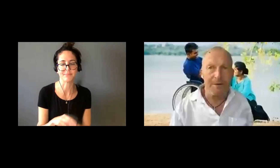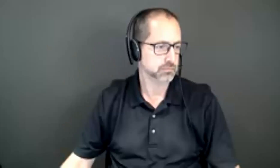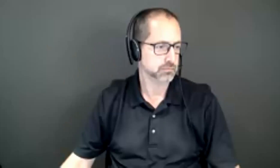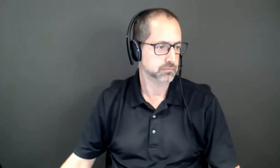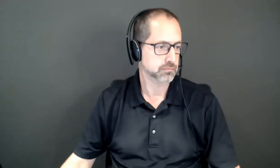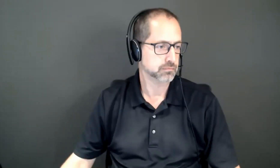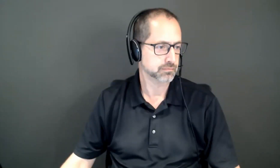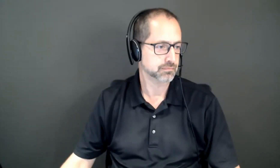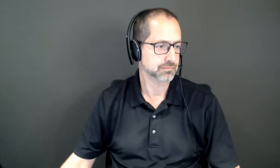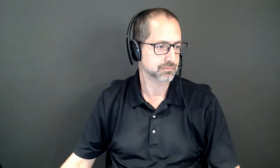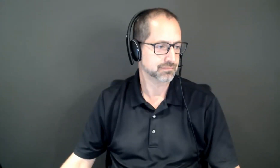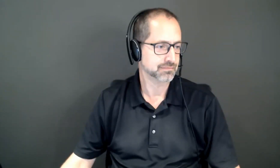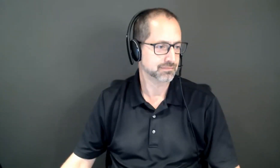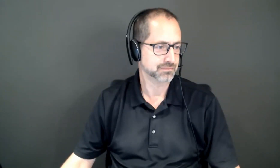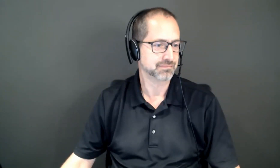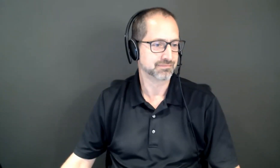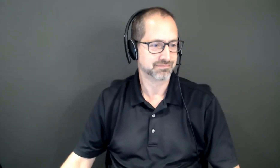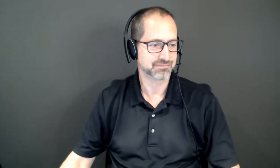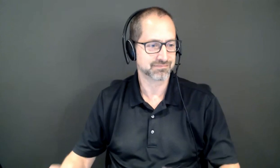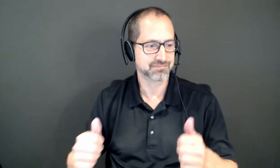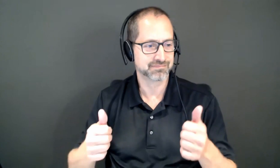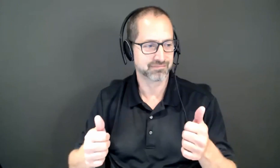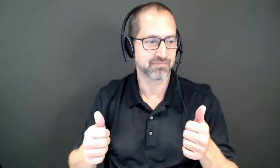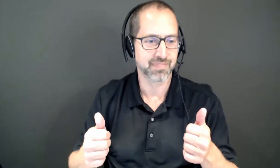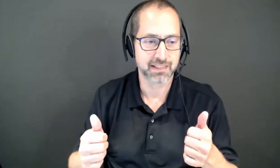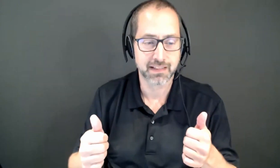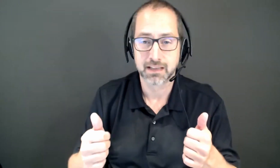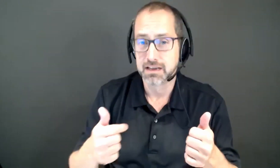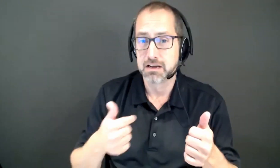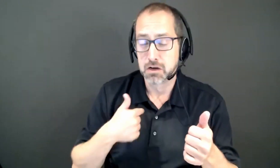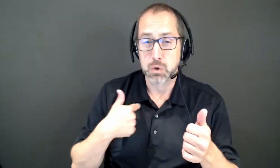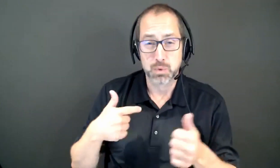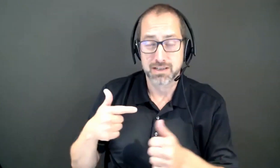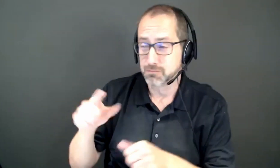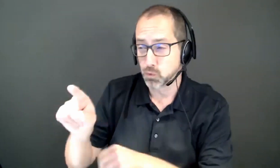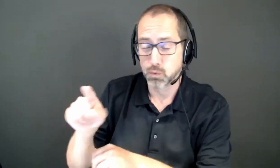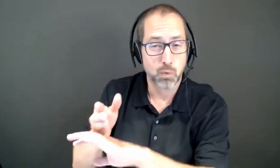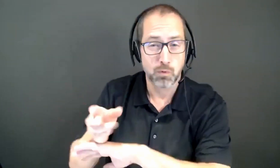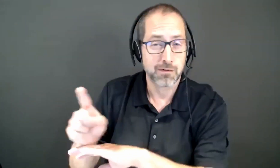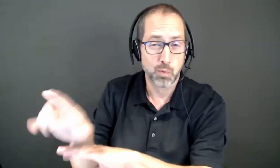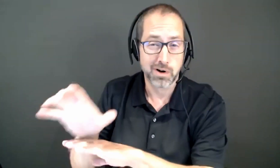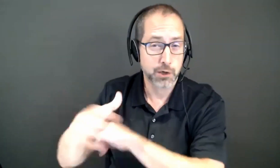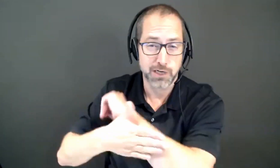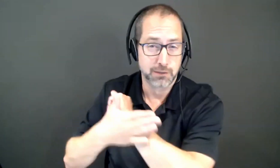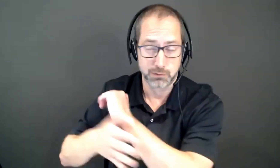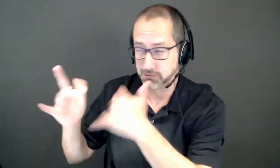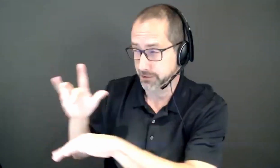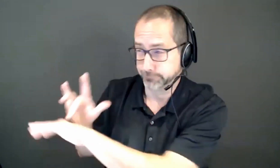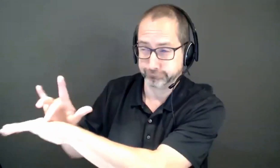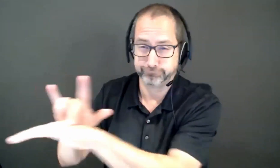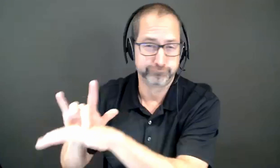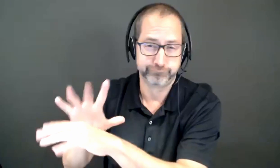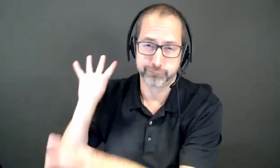We worked in over 100 countries, over 31 years, and I have now stepped down from that